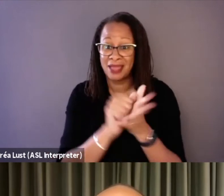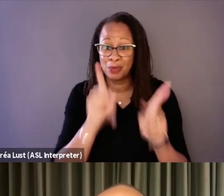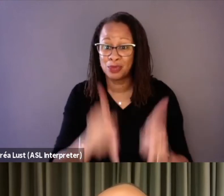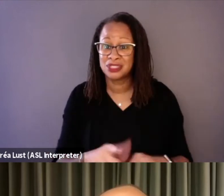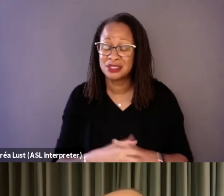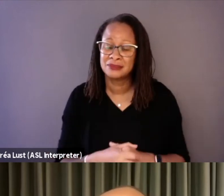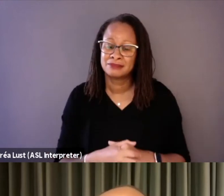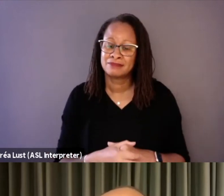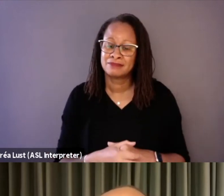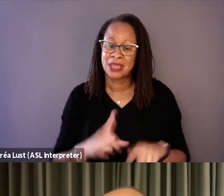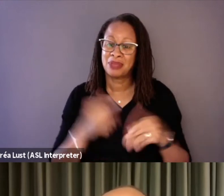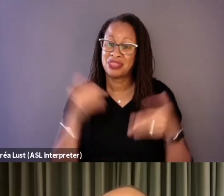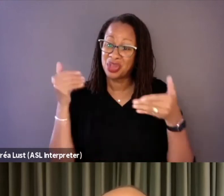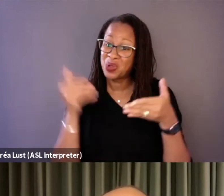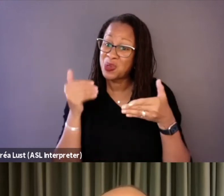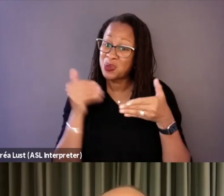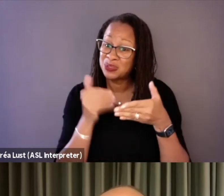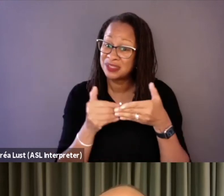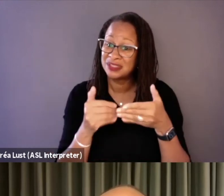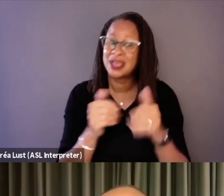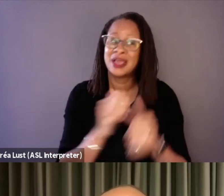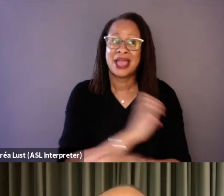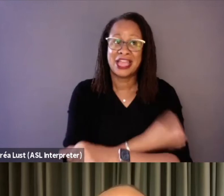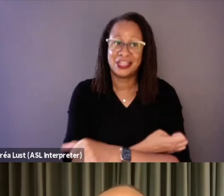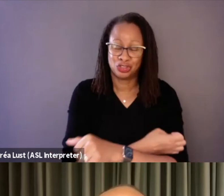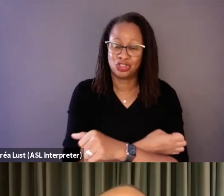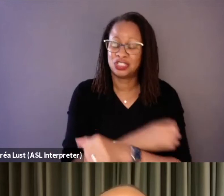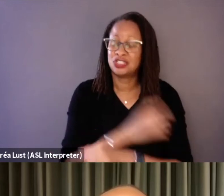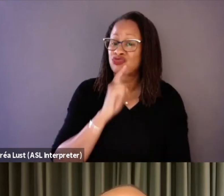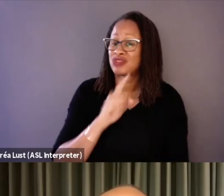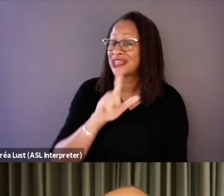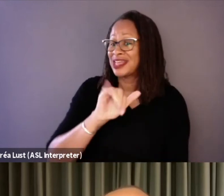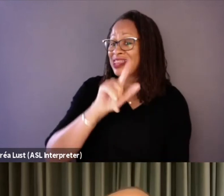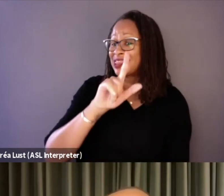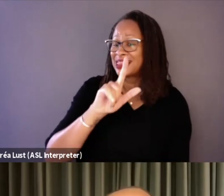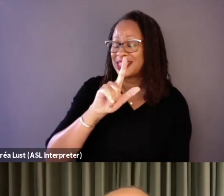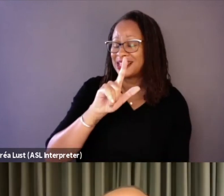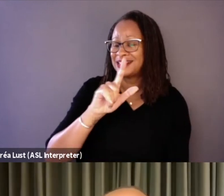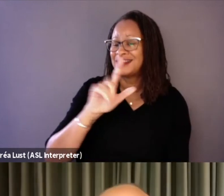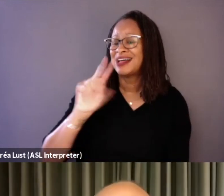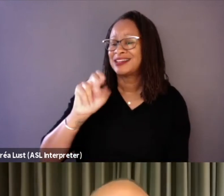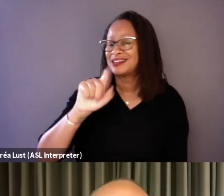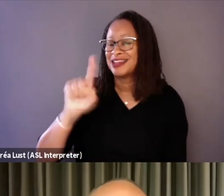But the closest, I think energy-wise is Lil NAS X. Chris, do you agree with that?